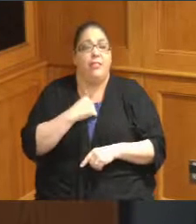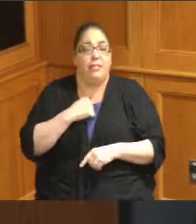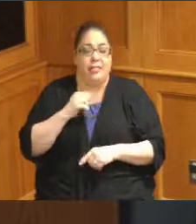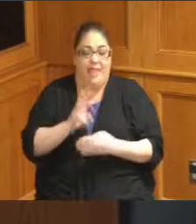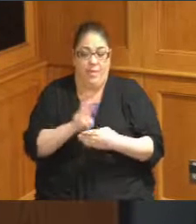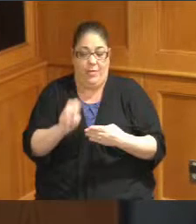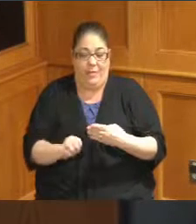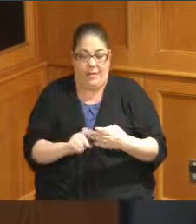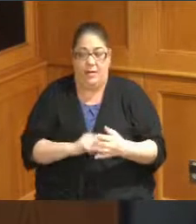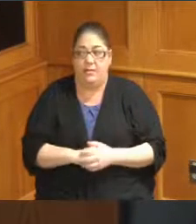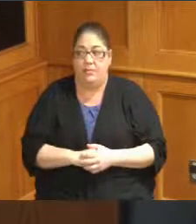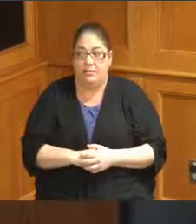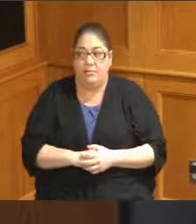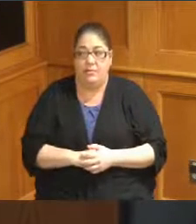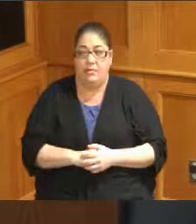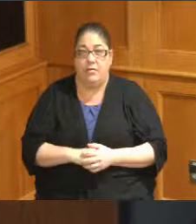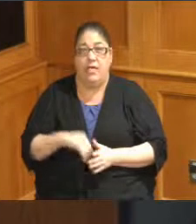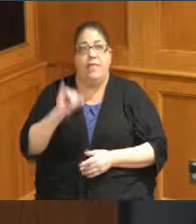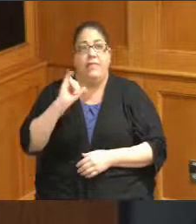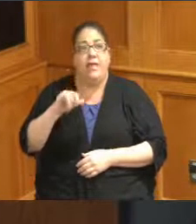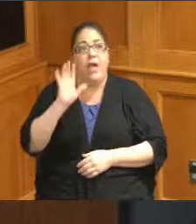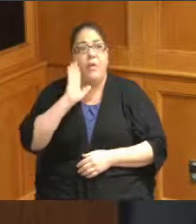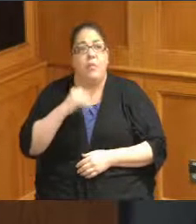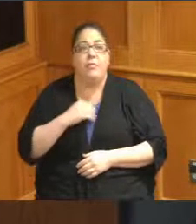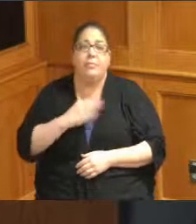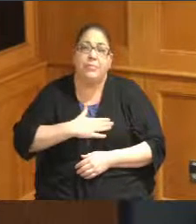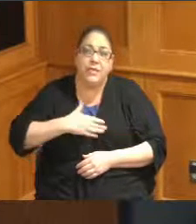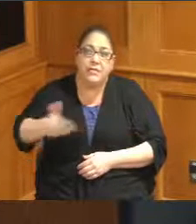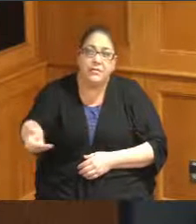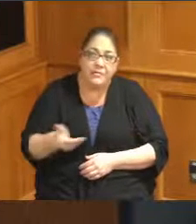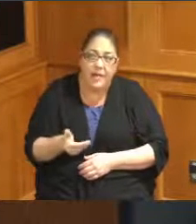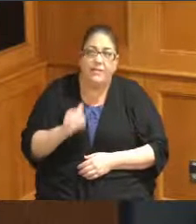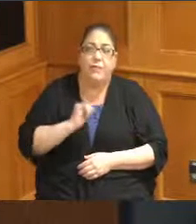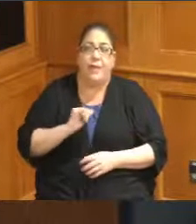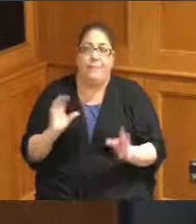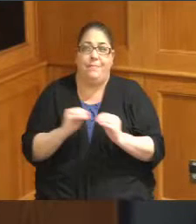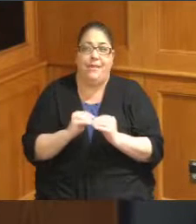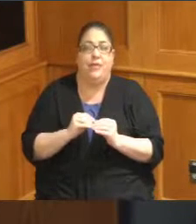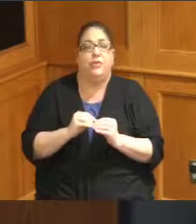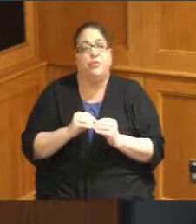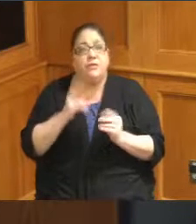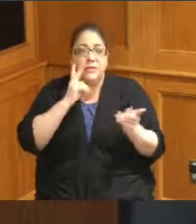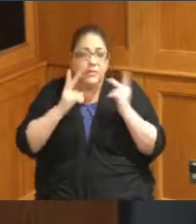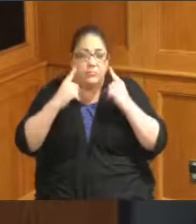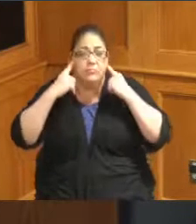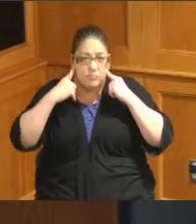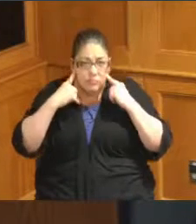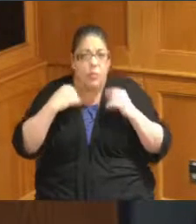was pleased to be invited to that me week that meeting to find out what's going on for that